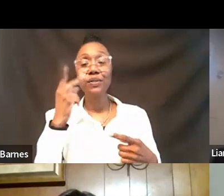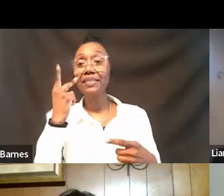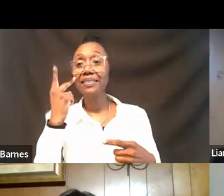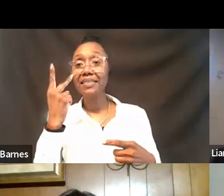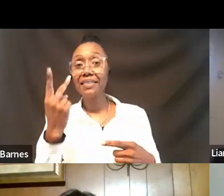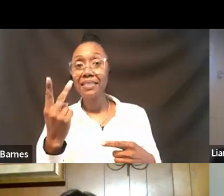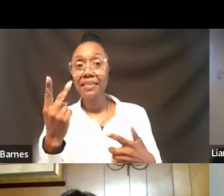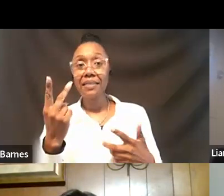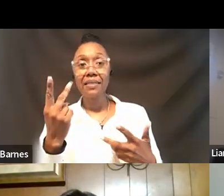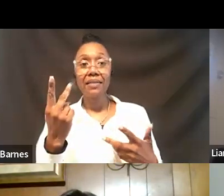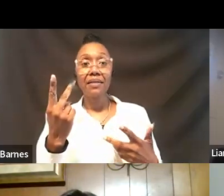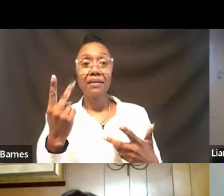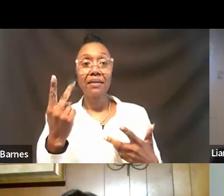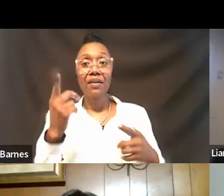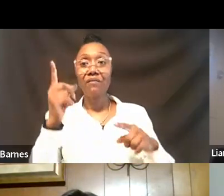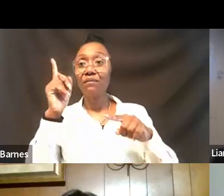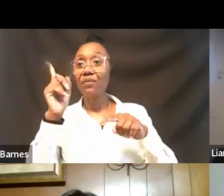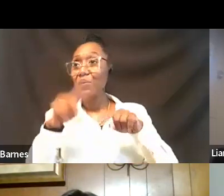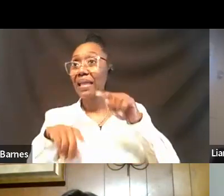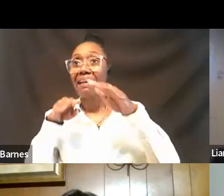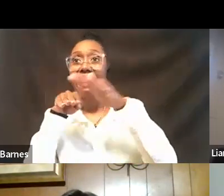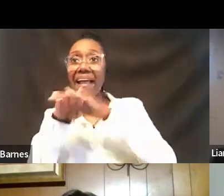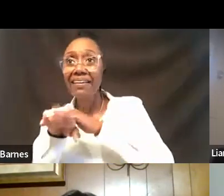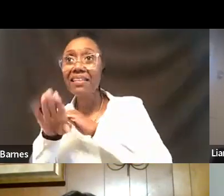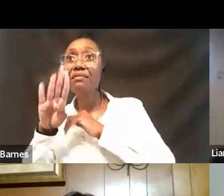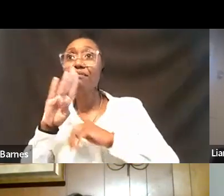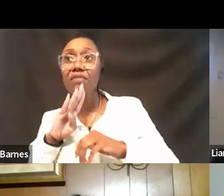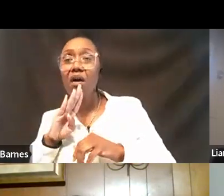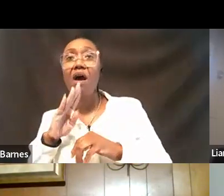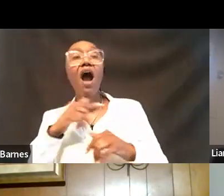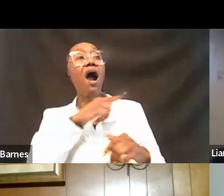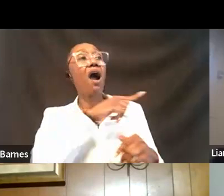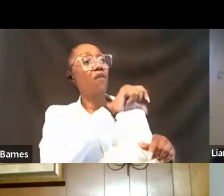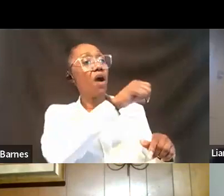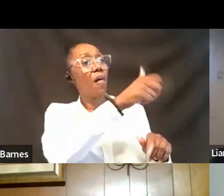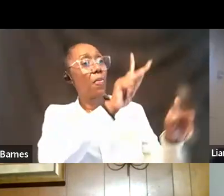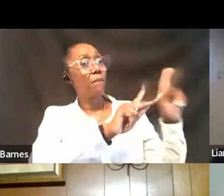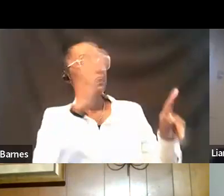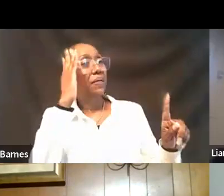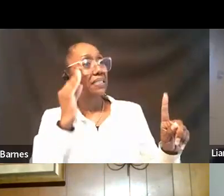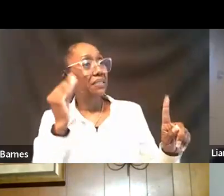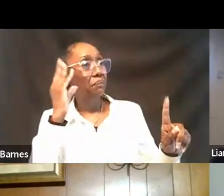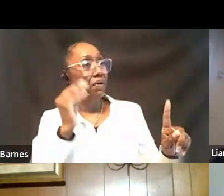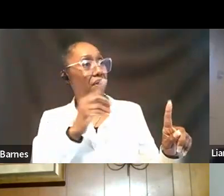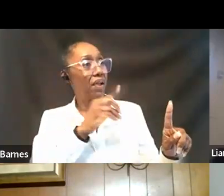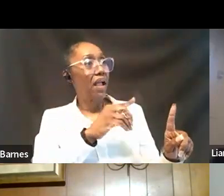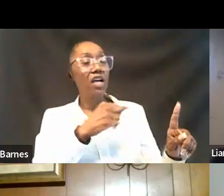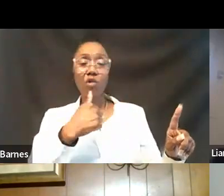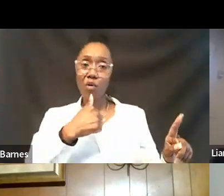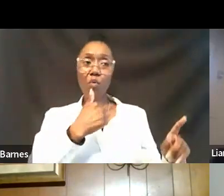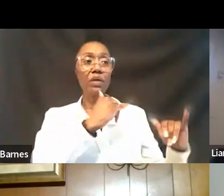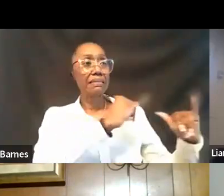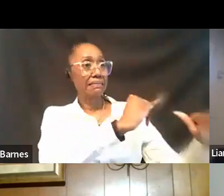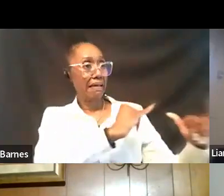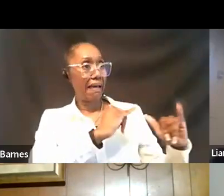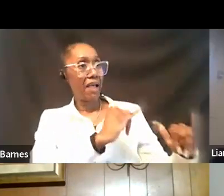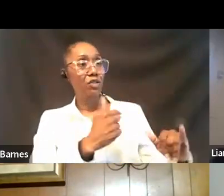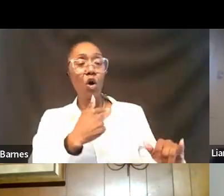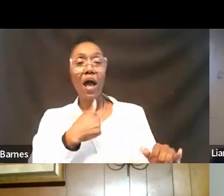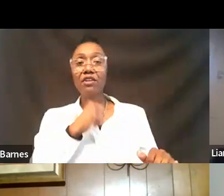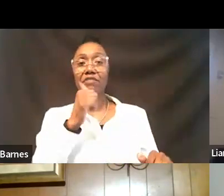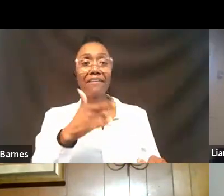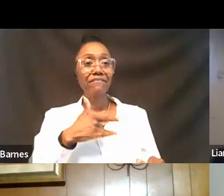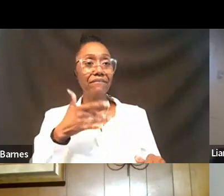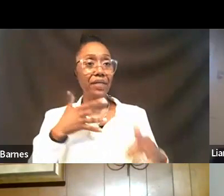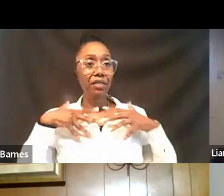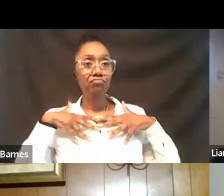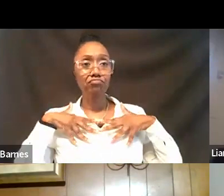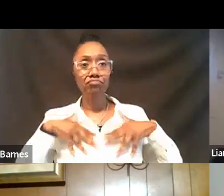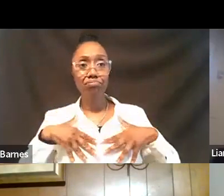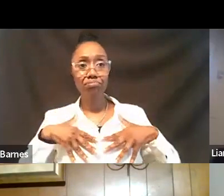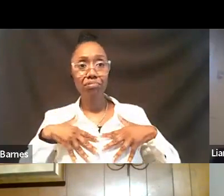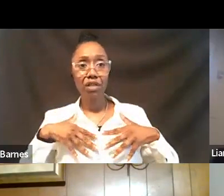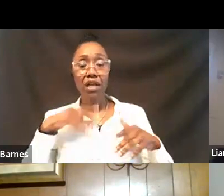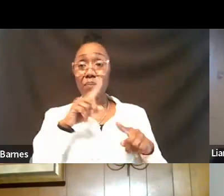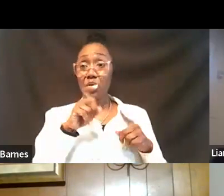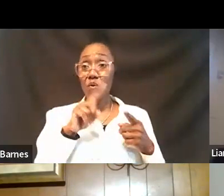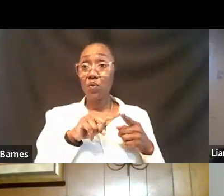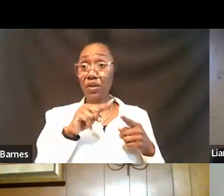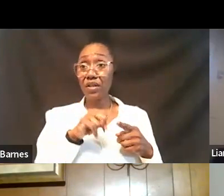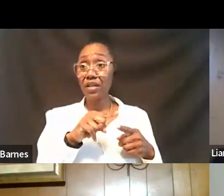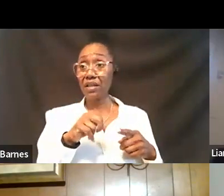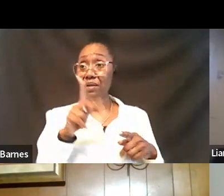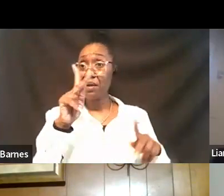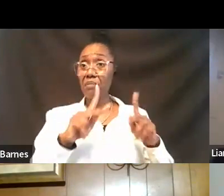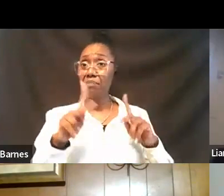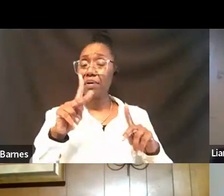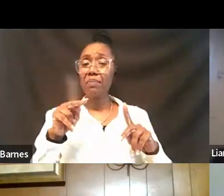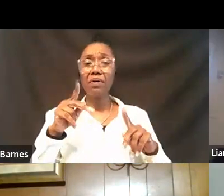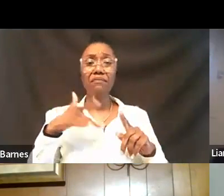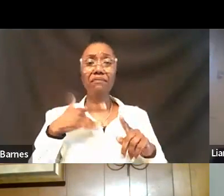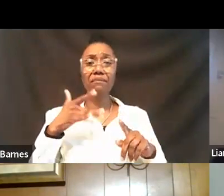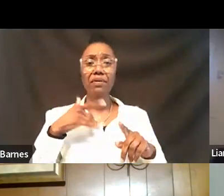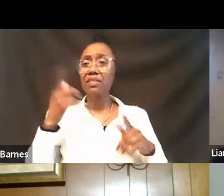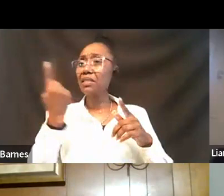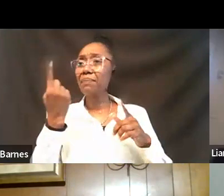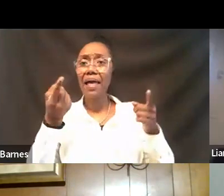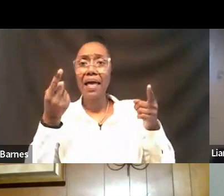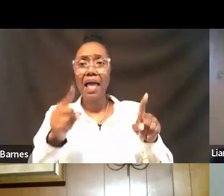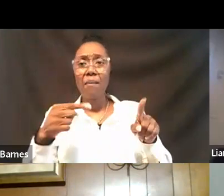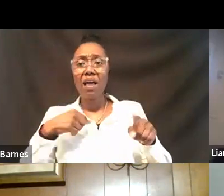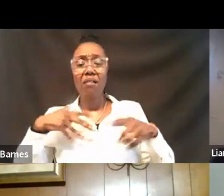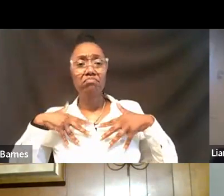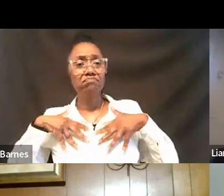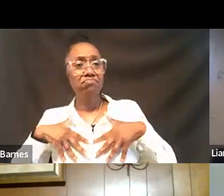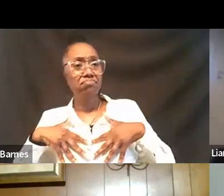Inaccessible things or things that really put you down for like whenever you get put down for having a disability or something happens and it's because of the fact that you have a disability.